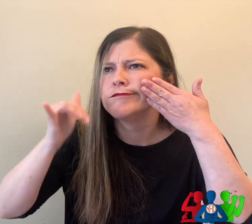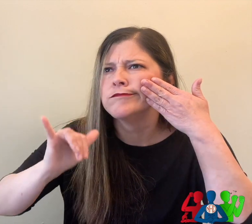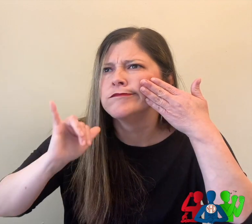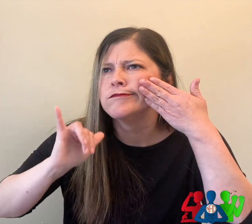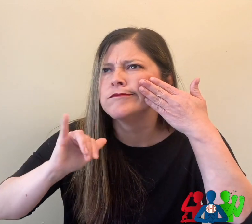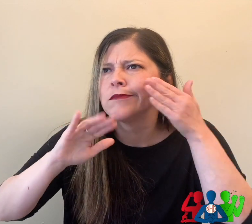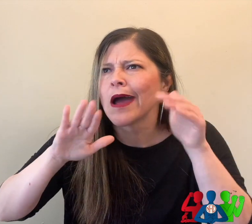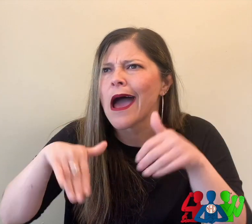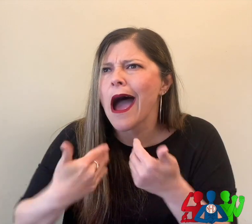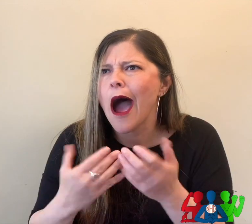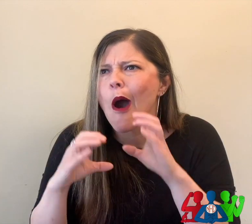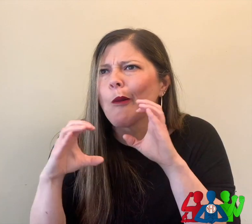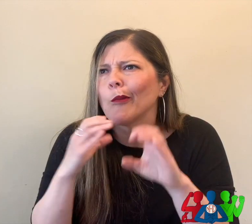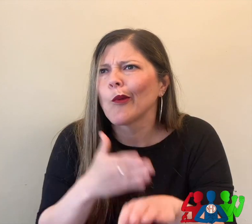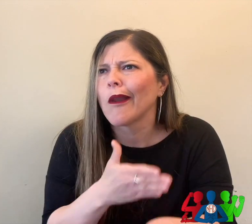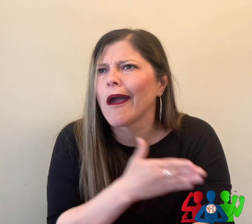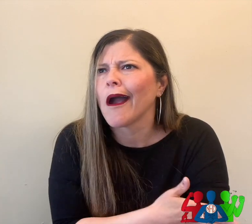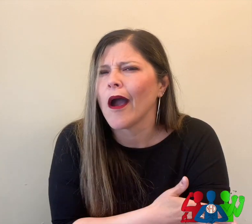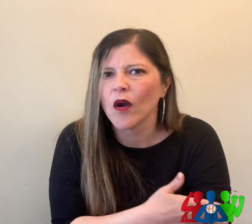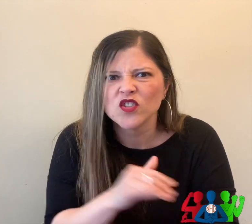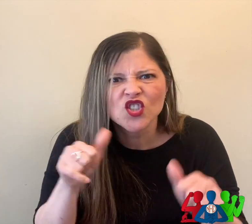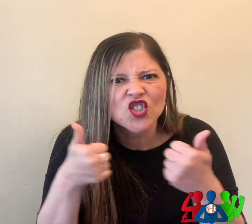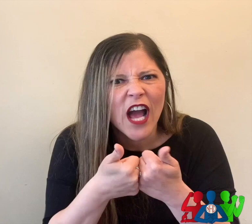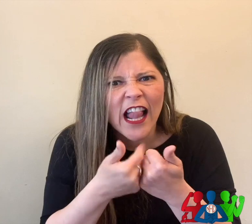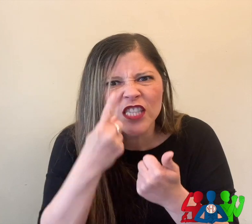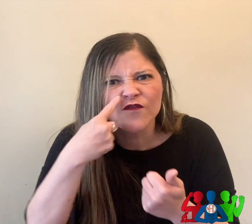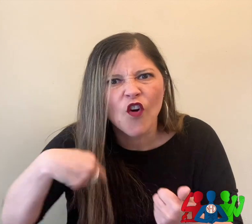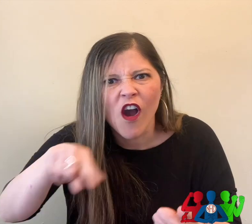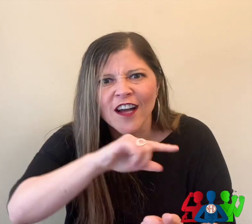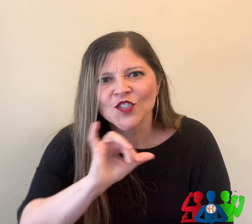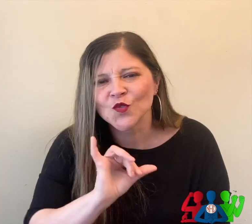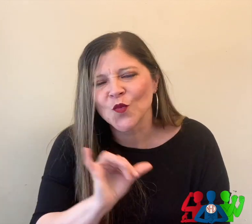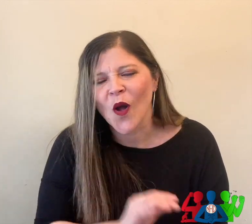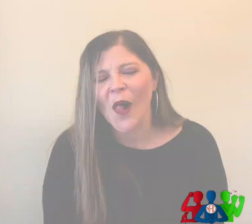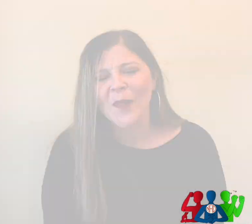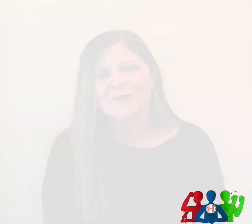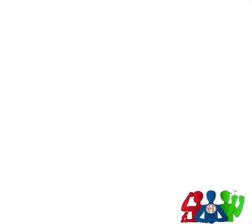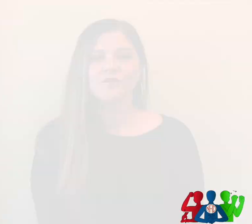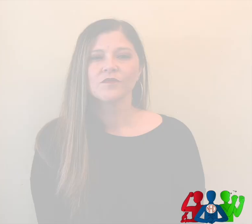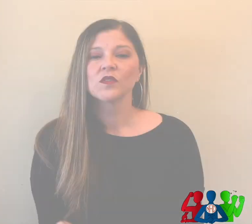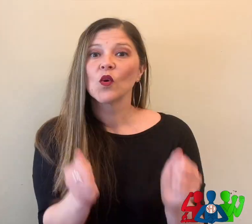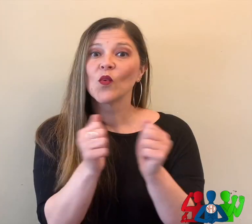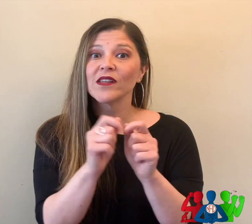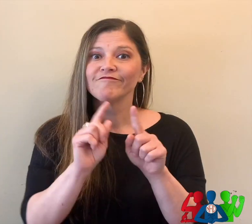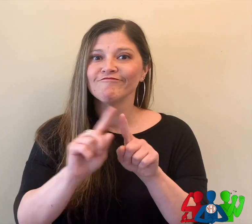in the deaf community it's important to consider communication that when hearing